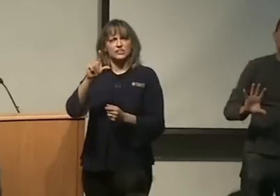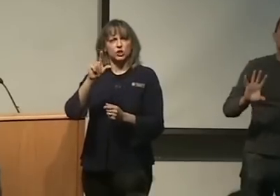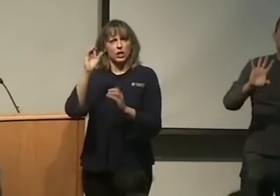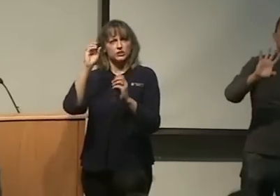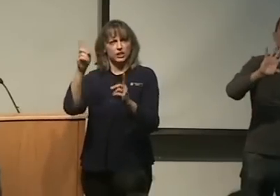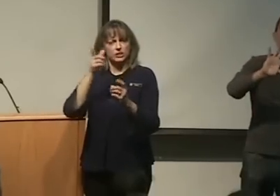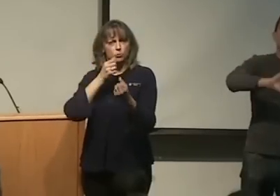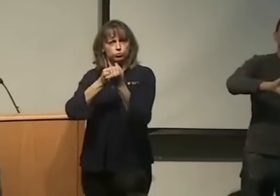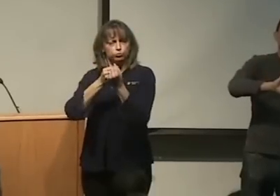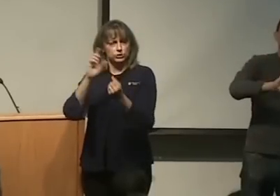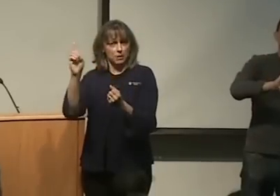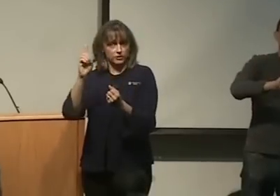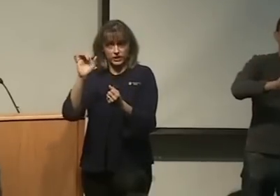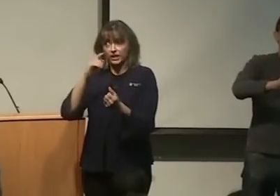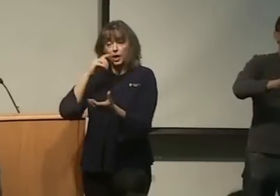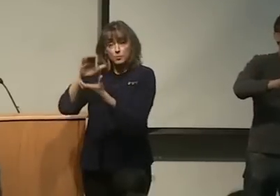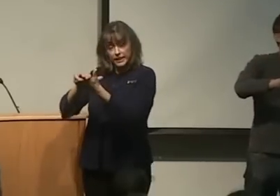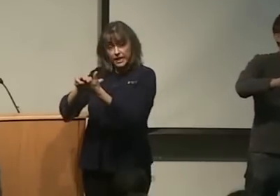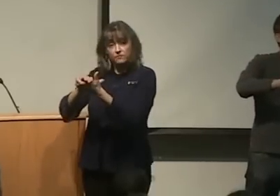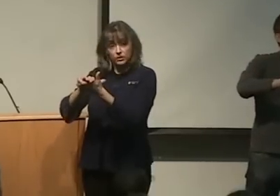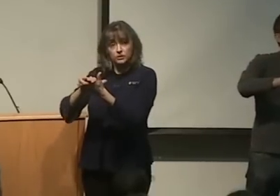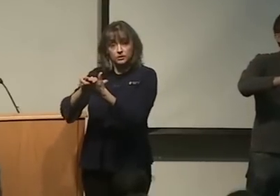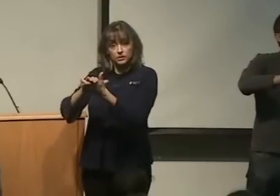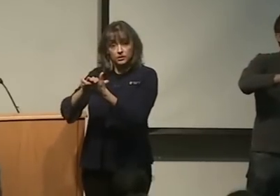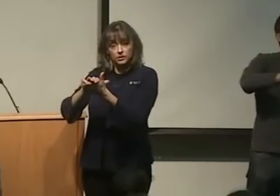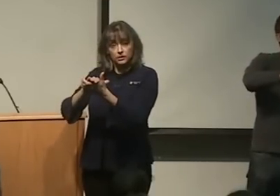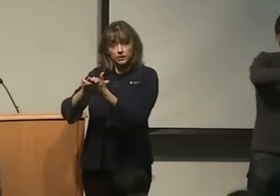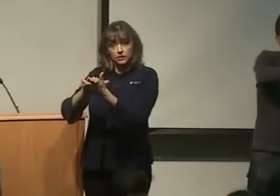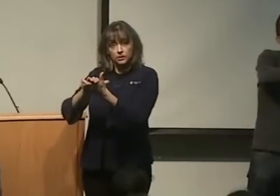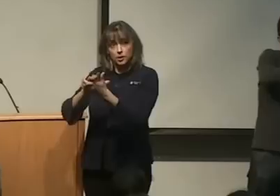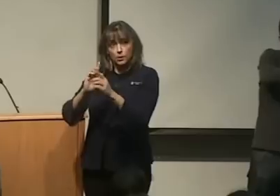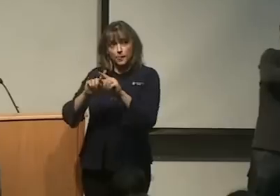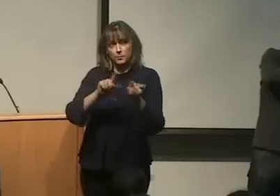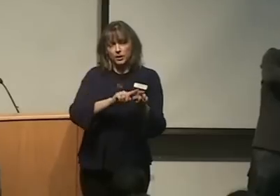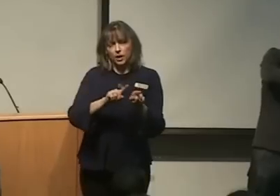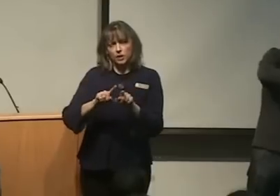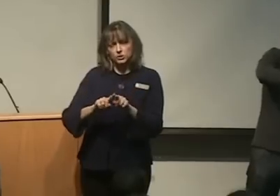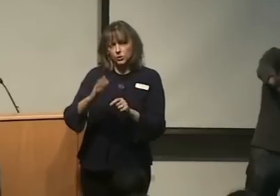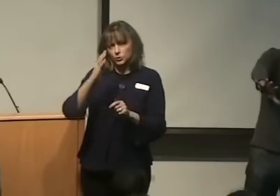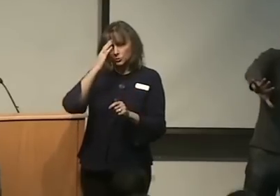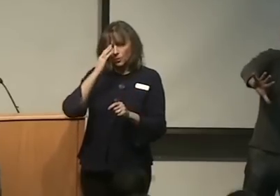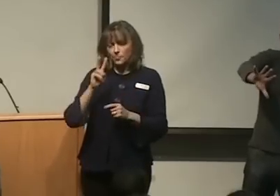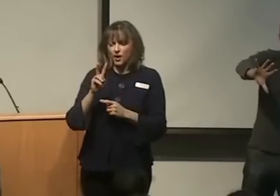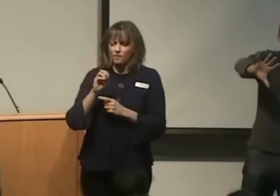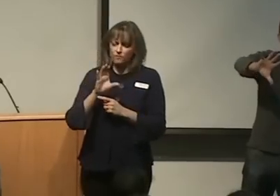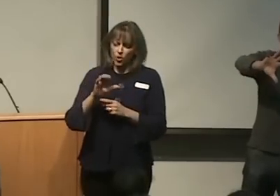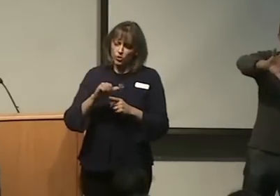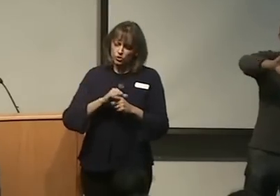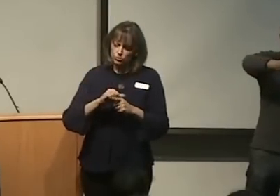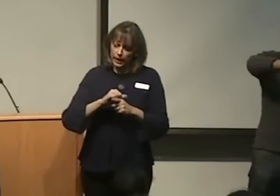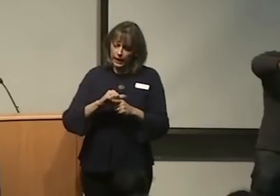But I also think there was a sense that, well, vocational training is second best.